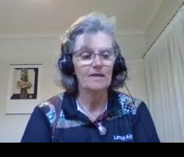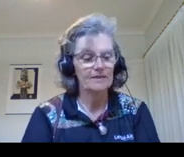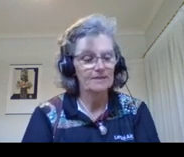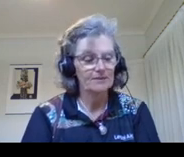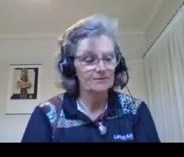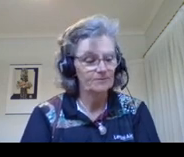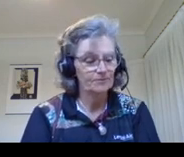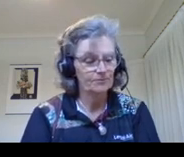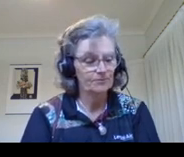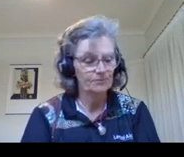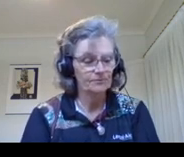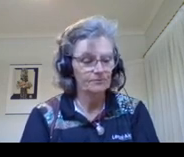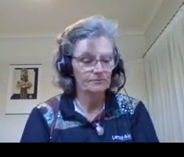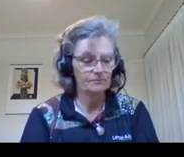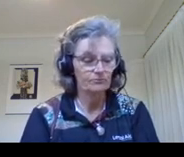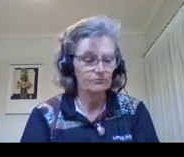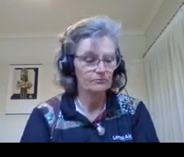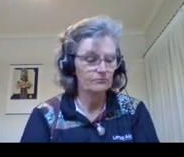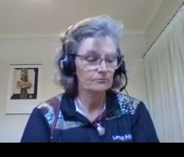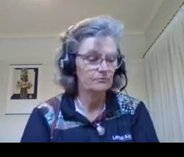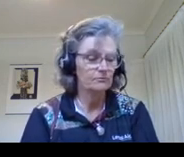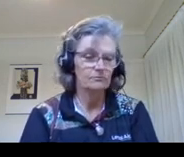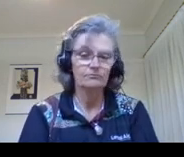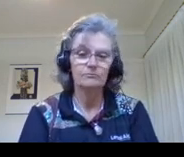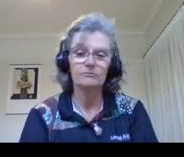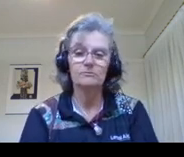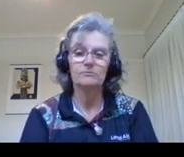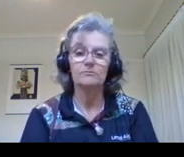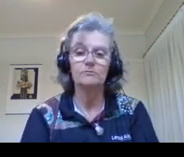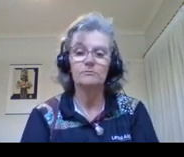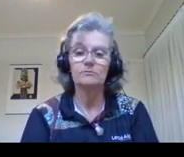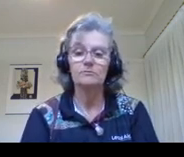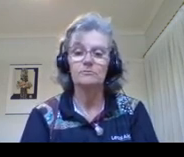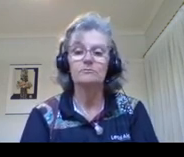yeah and if I was doing this presentation in person I’d usually get participants to put